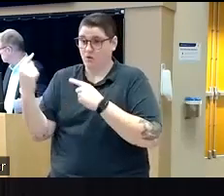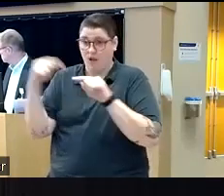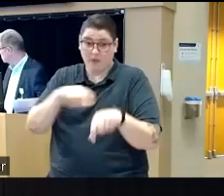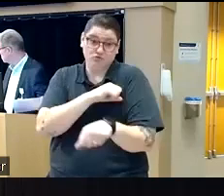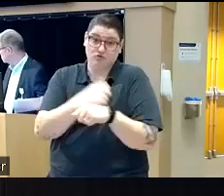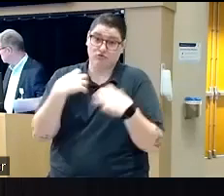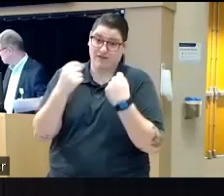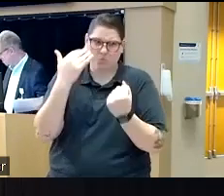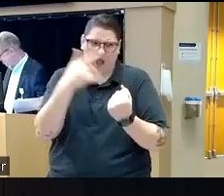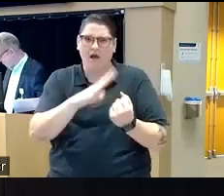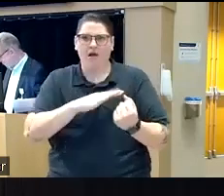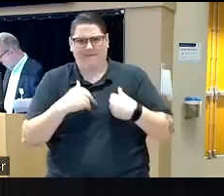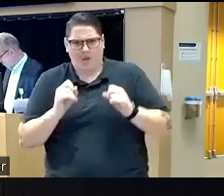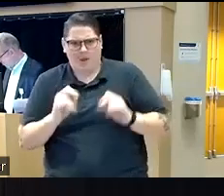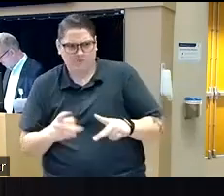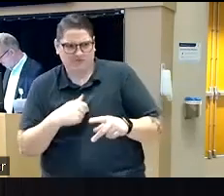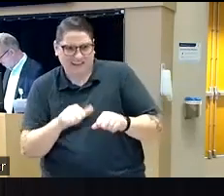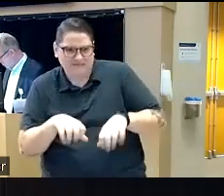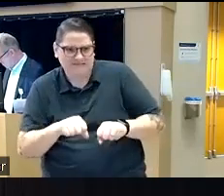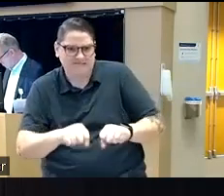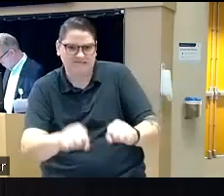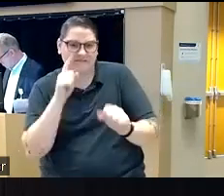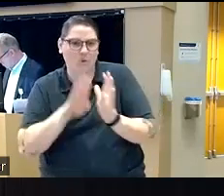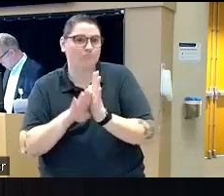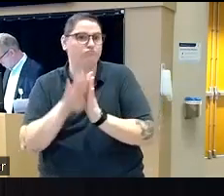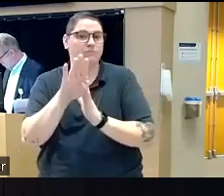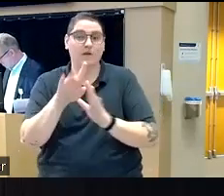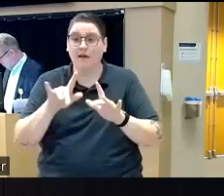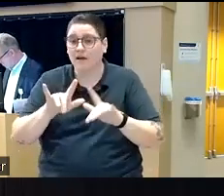of the opportunities we can provide them for their professional growth but then also for